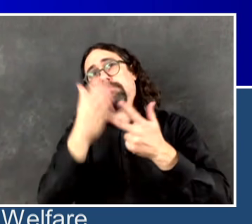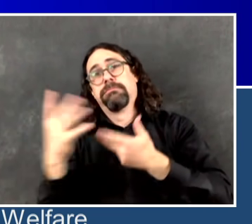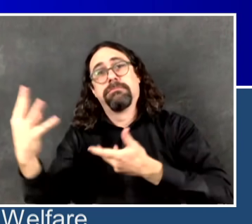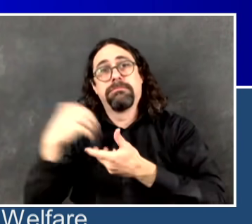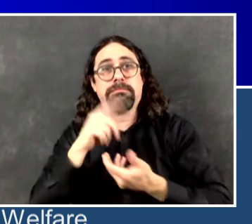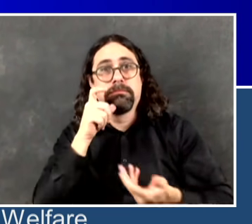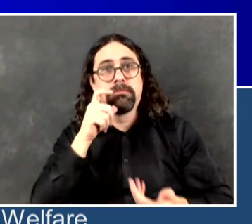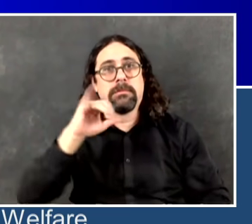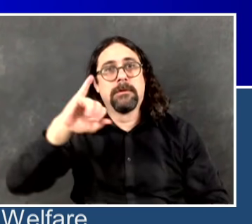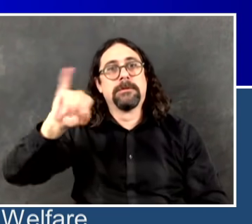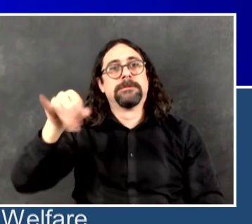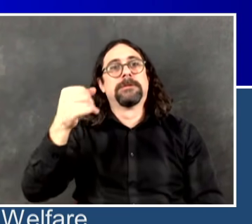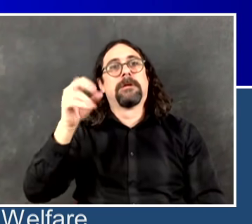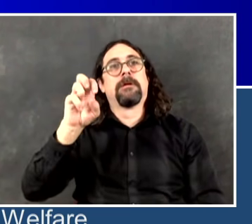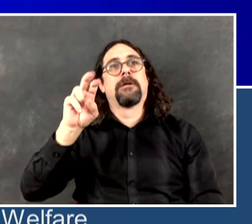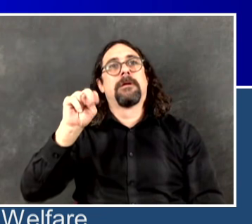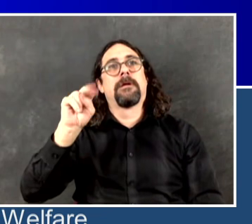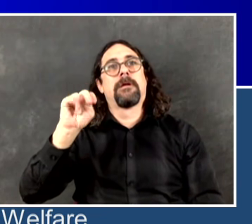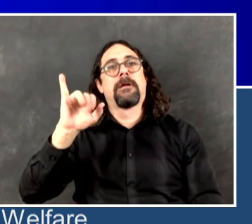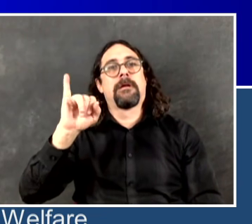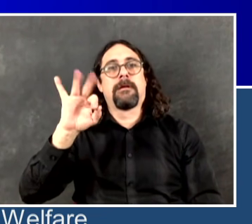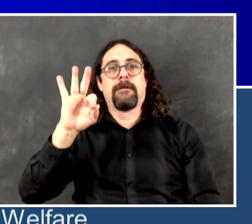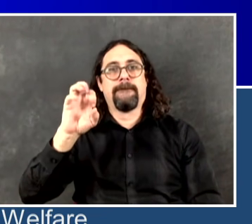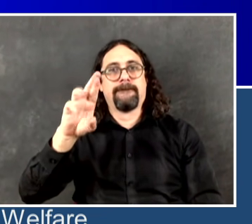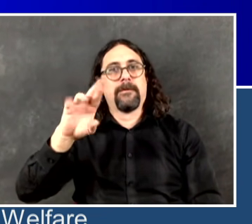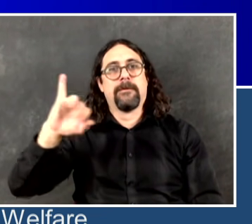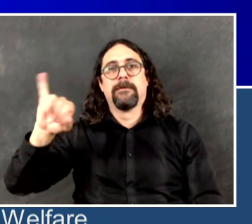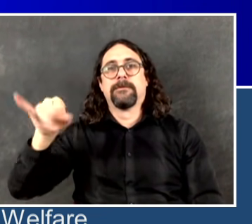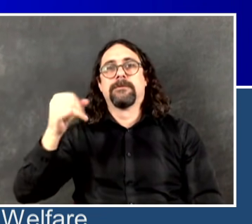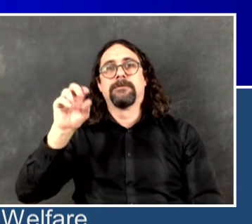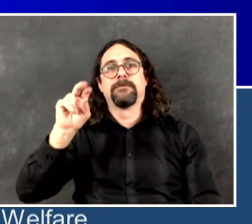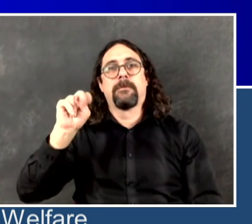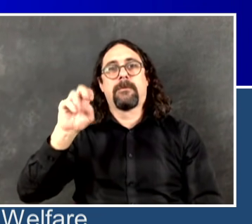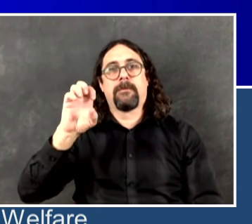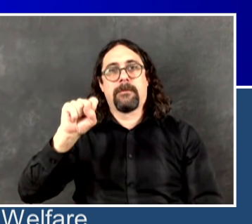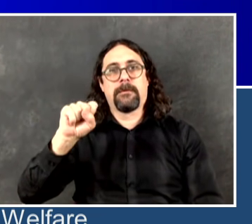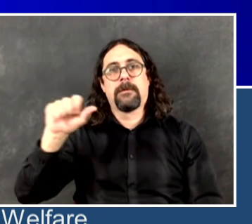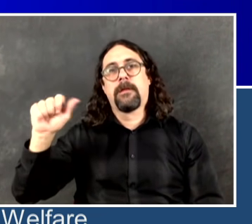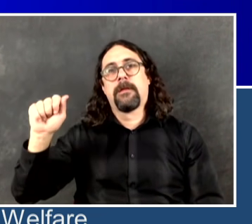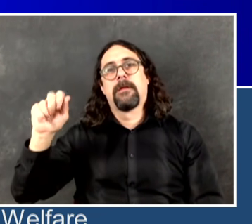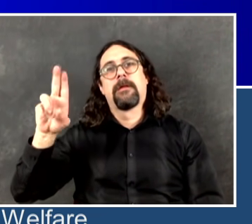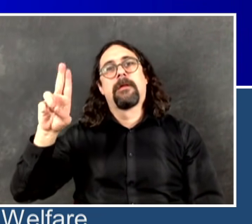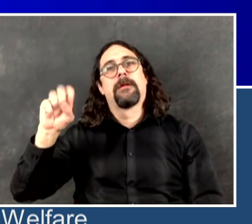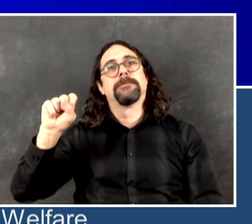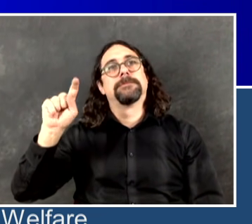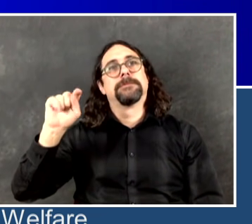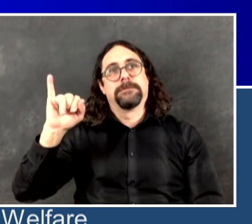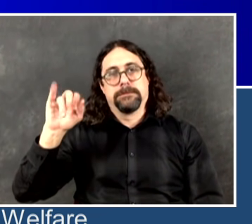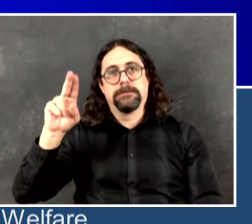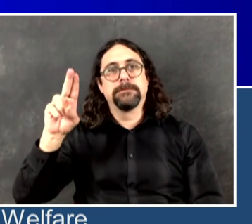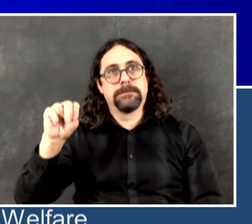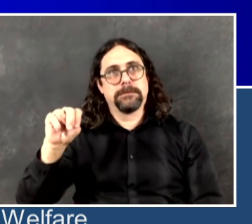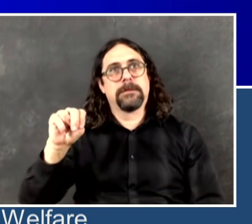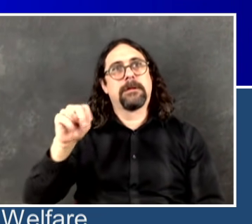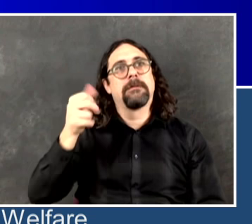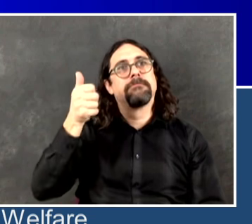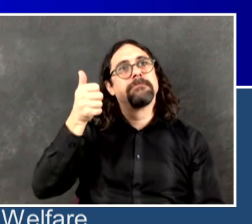BRING SO MUCH TO THE GROUP. JENNIFER JONES-AUSTIN. JENNIFER IS SOMEONE I HAVE SUCHP APRCEIAONTI FOR. SHE WAS THE COCHAIR OF MY TRANSITION WHEN I